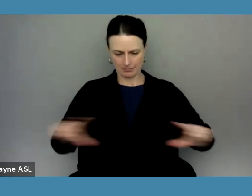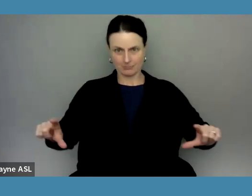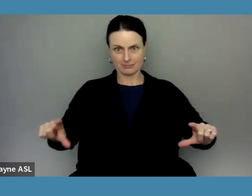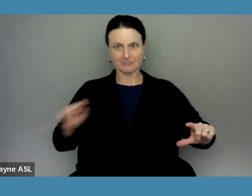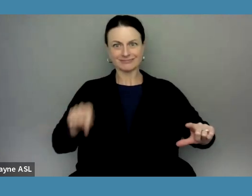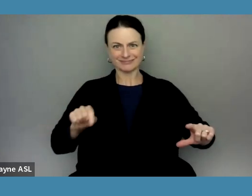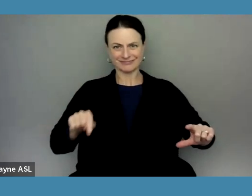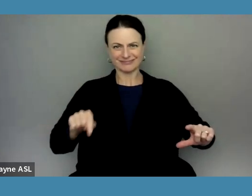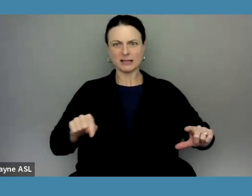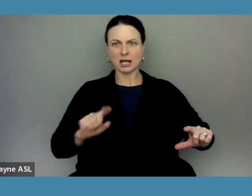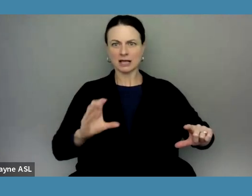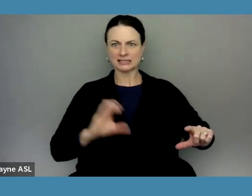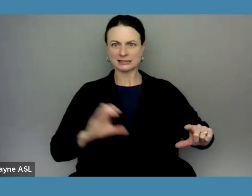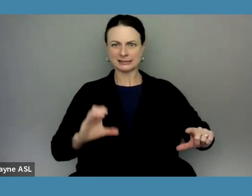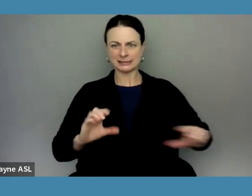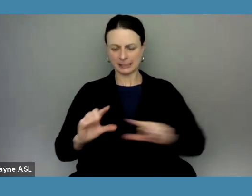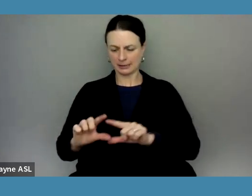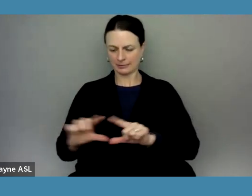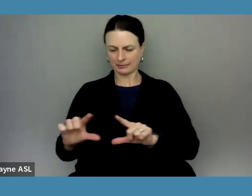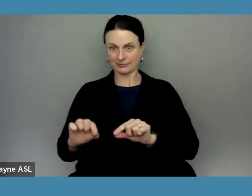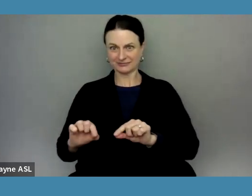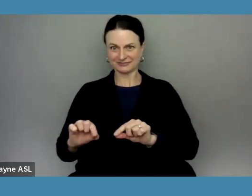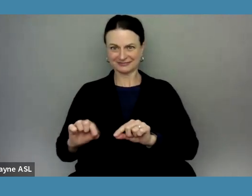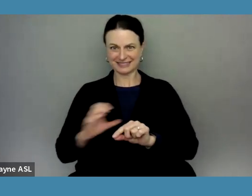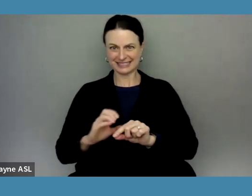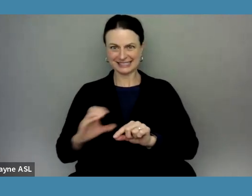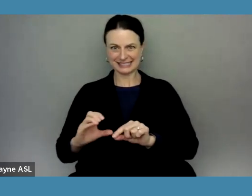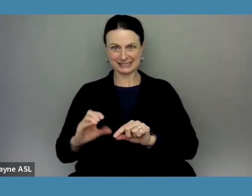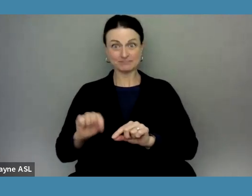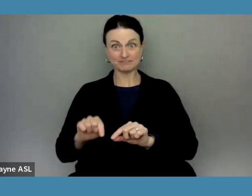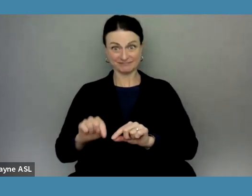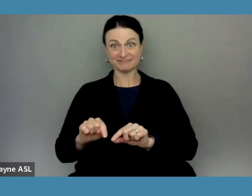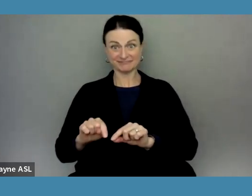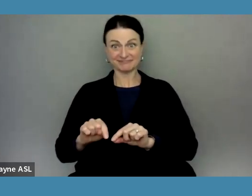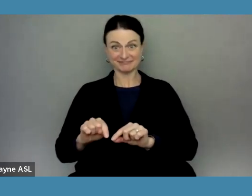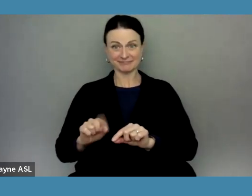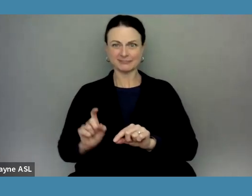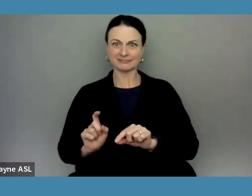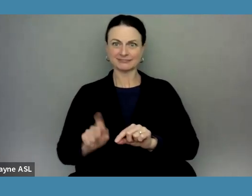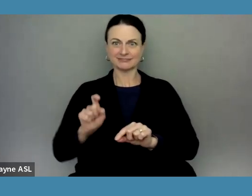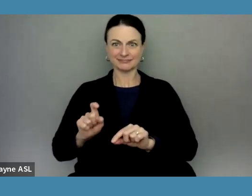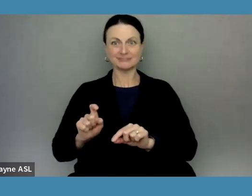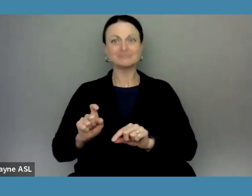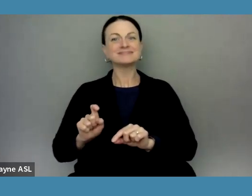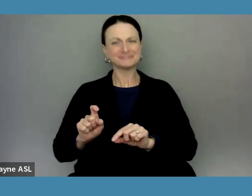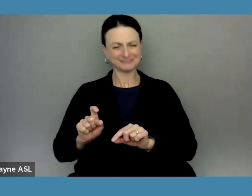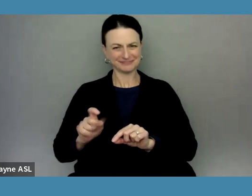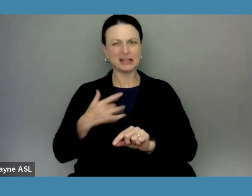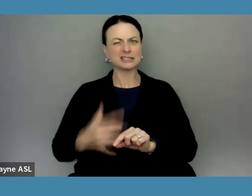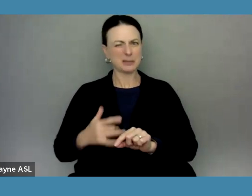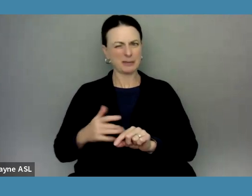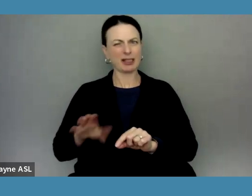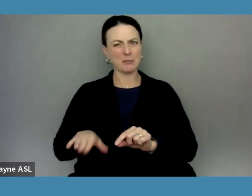which is a button that says CC on it. And that's typically at the bottom of your screen.